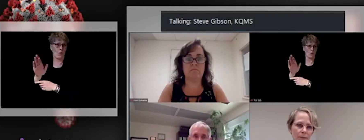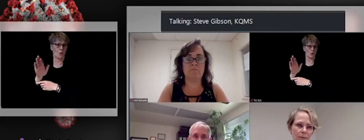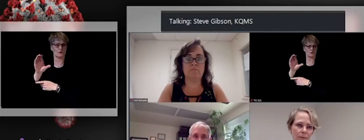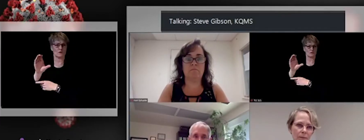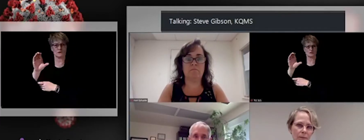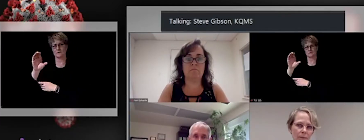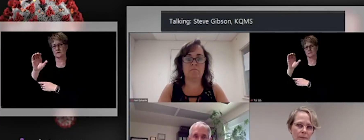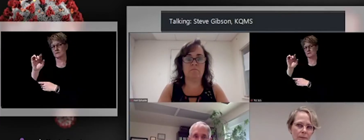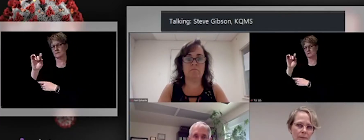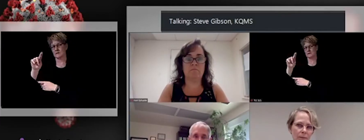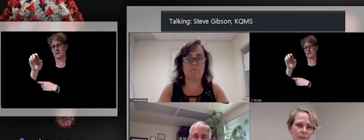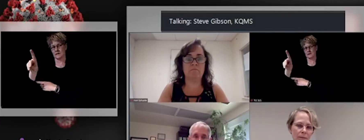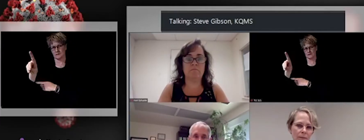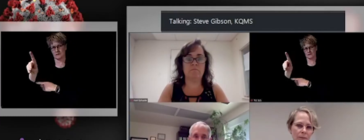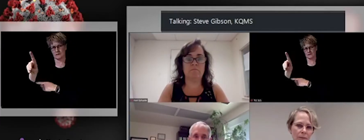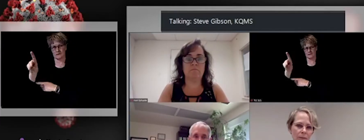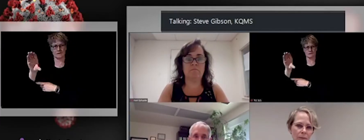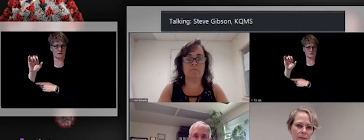doing that other restaurants?